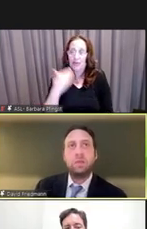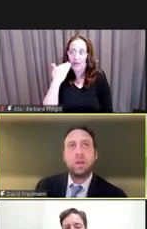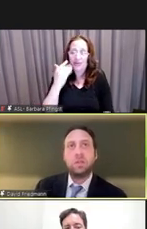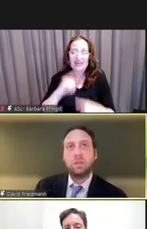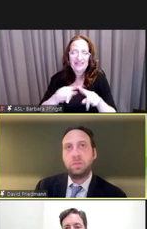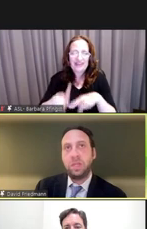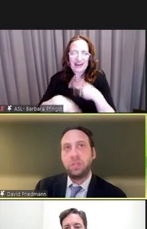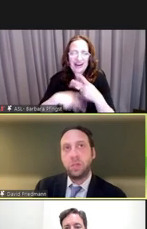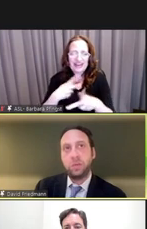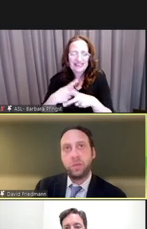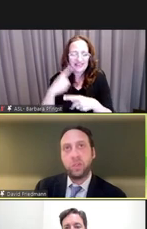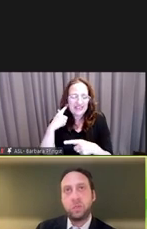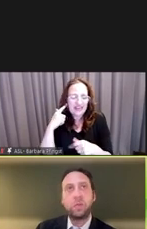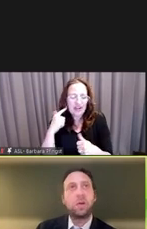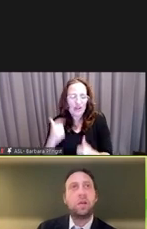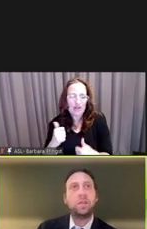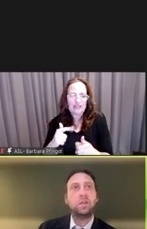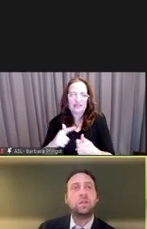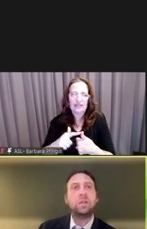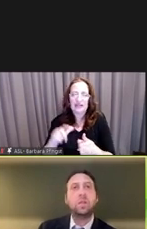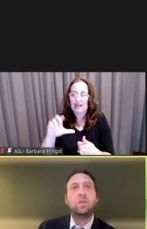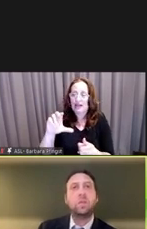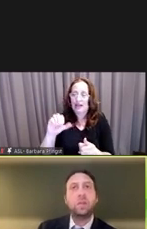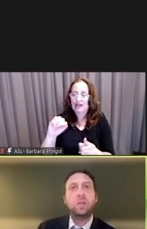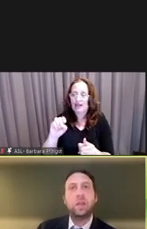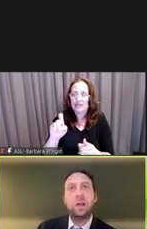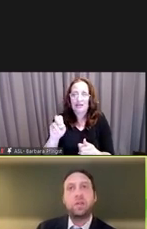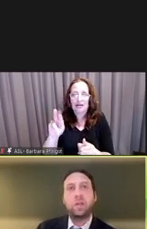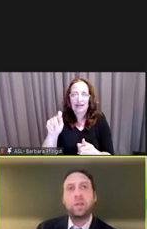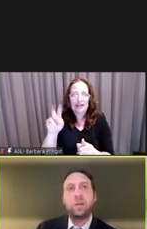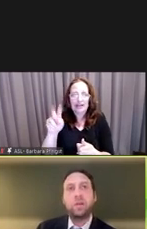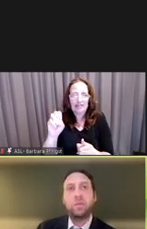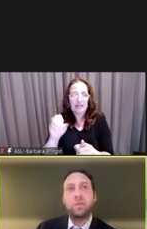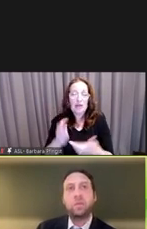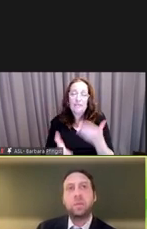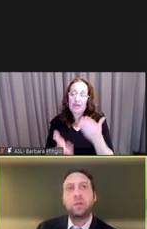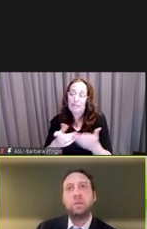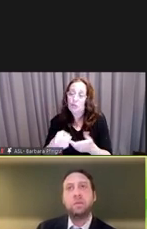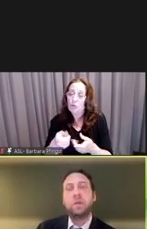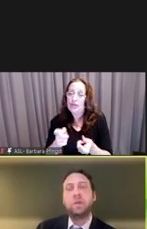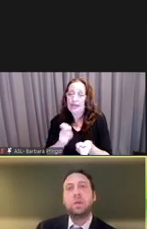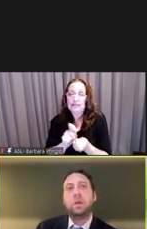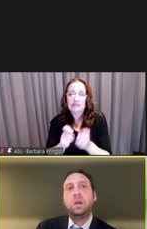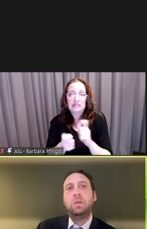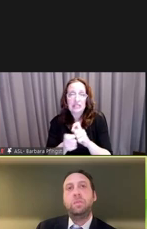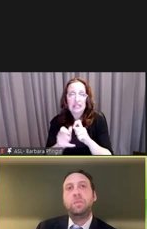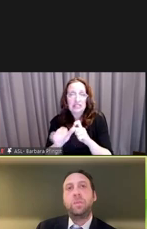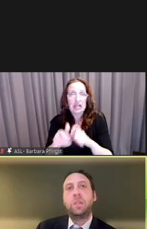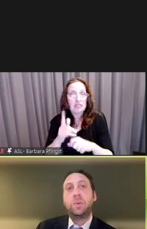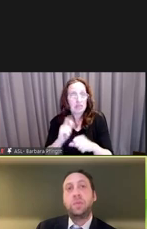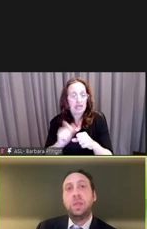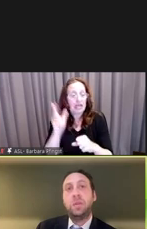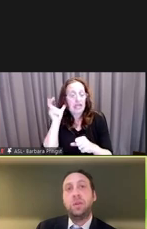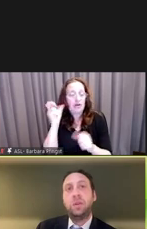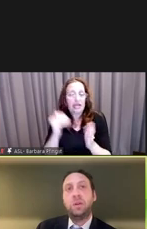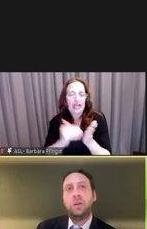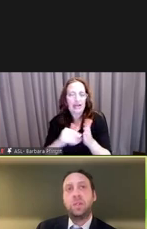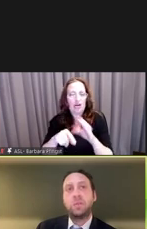of that as potentially reversible causes, related to the outer ear or the middle ear. As opposed to inner ear hearing loss,